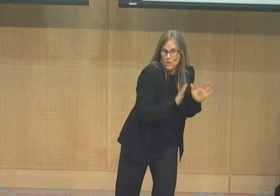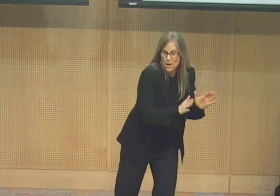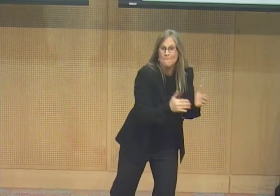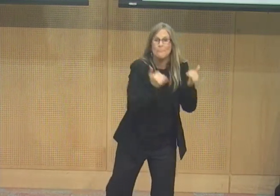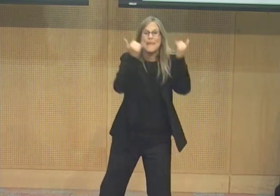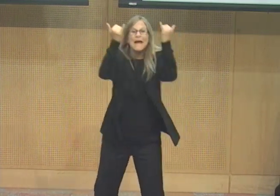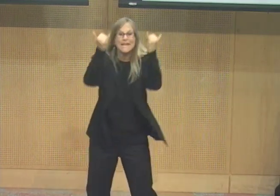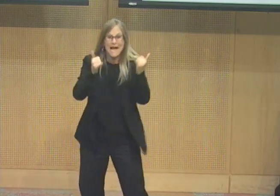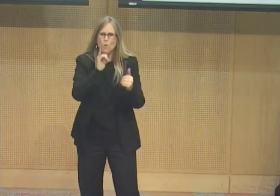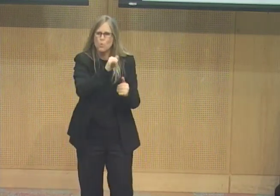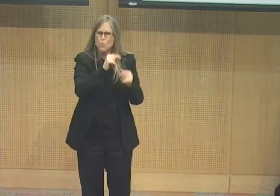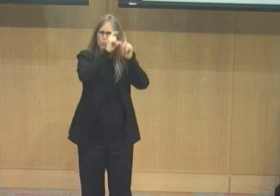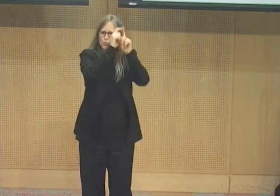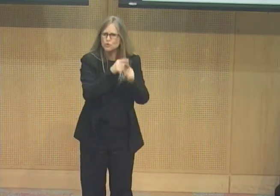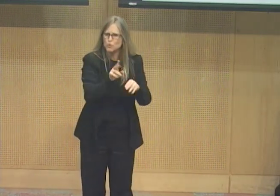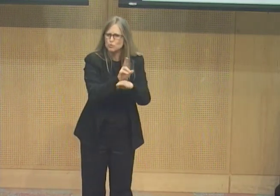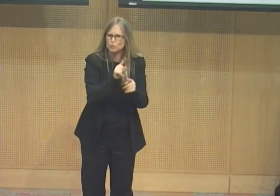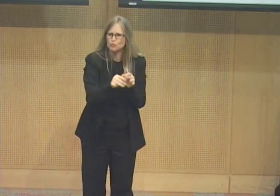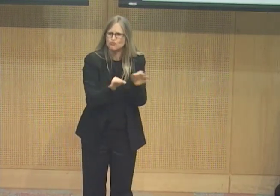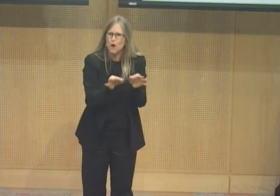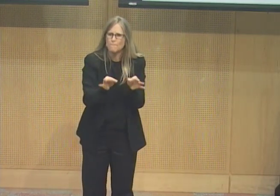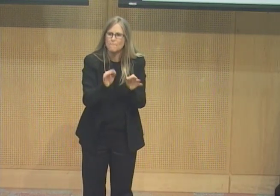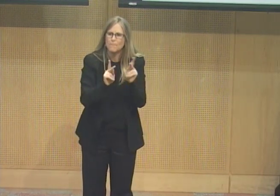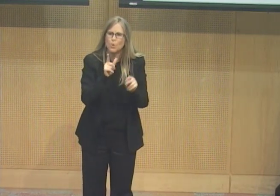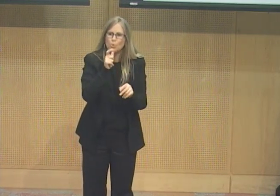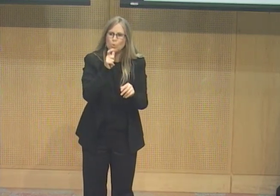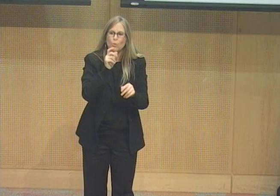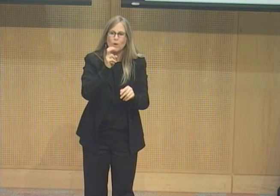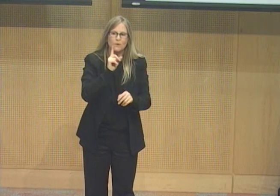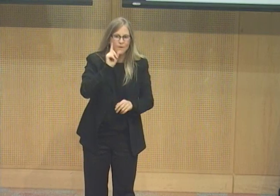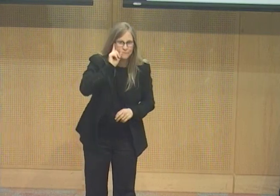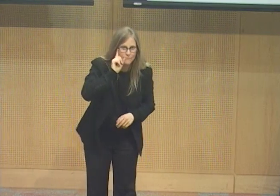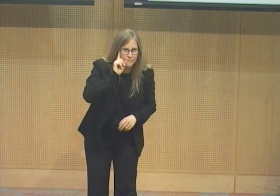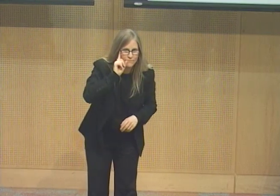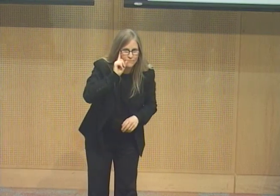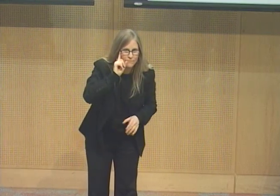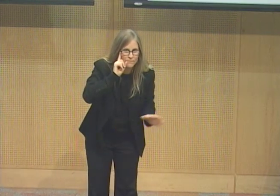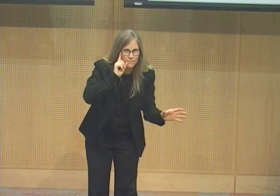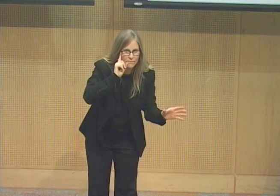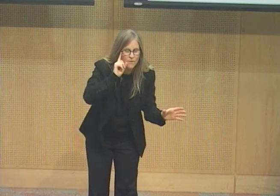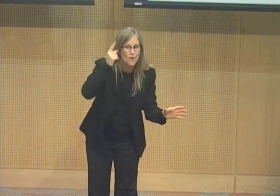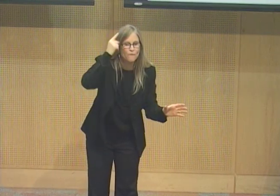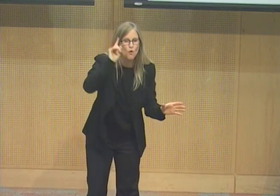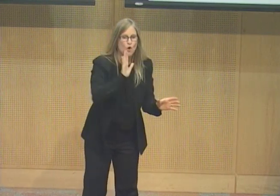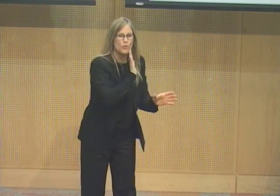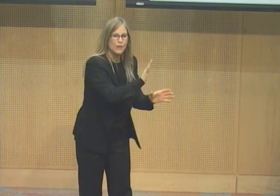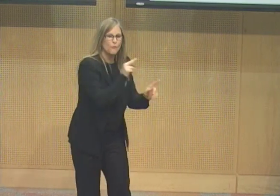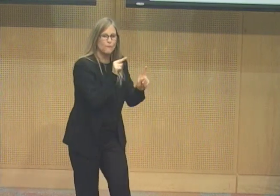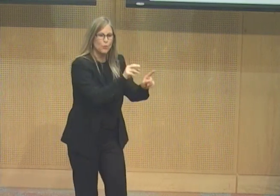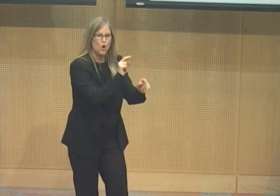"Cliquish." "Clinging." Those are used to describe Deaf people